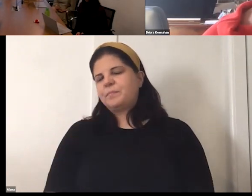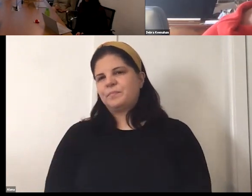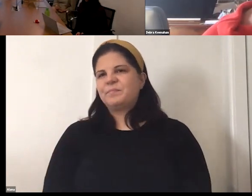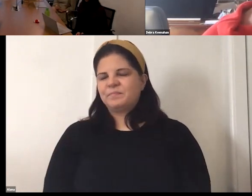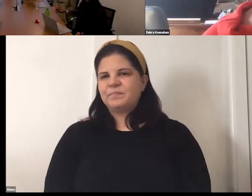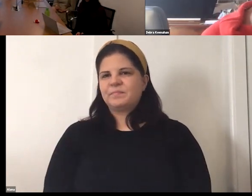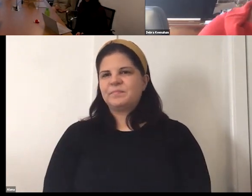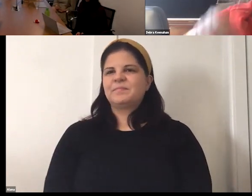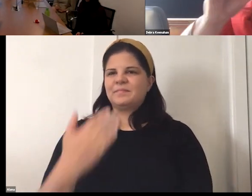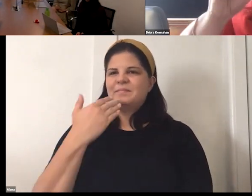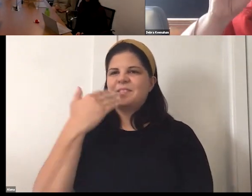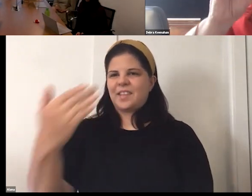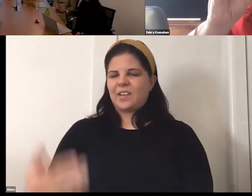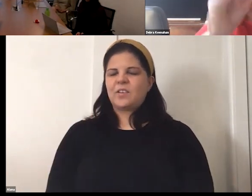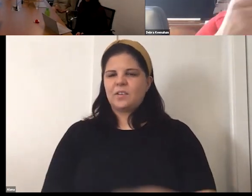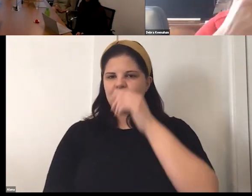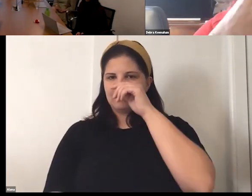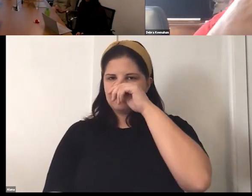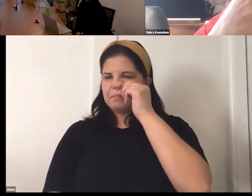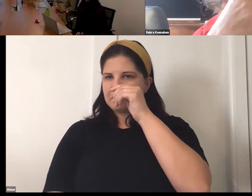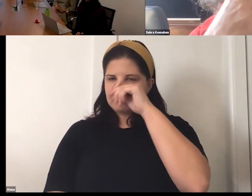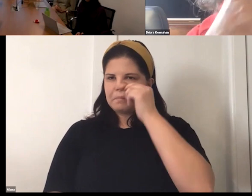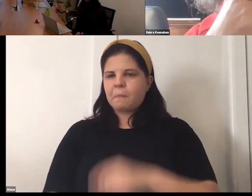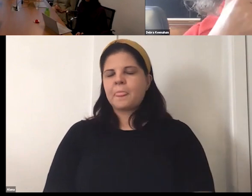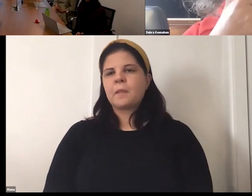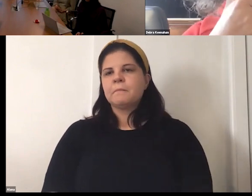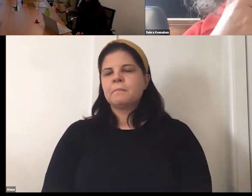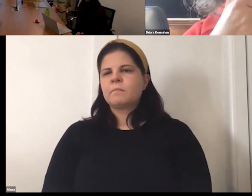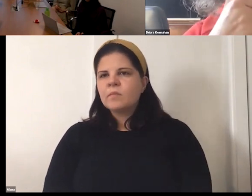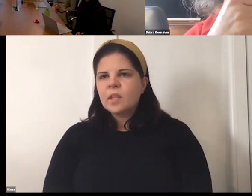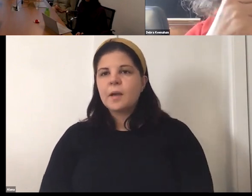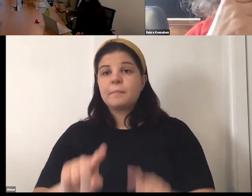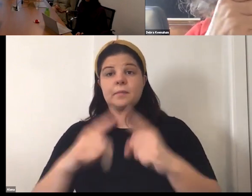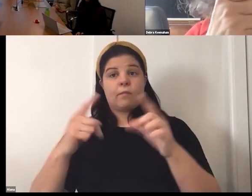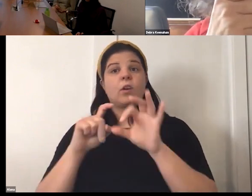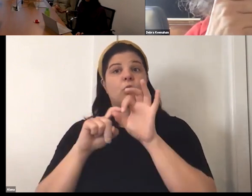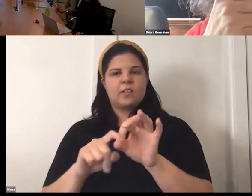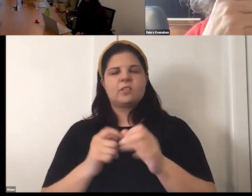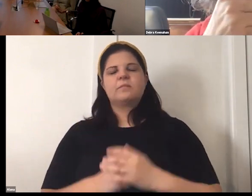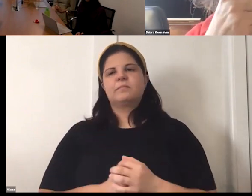Thanks, Deb. The - we have another question from Matthew.